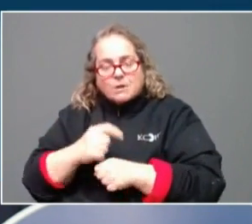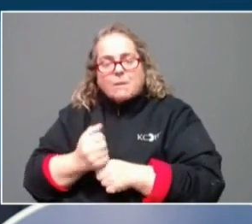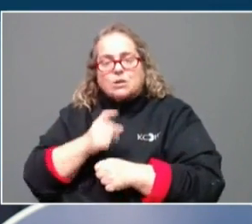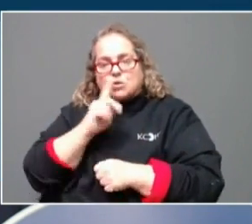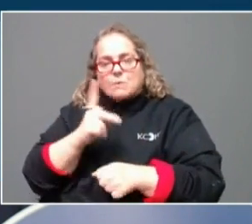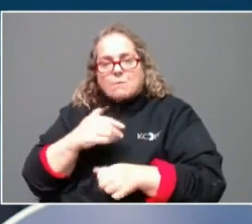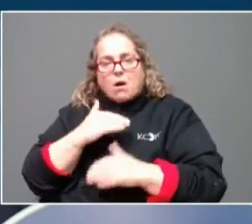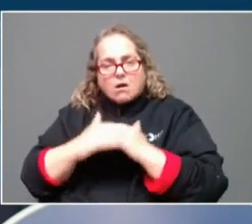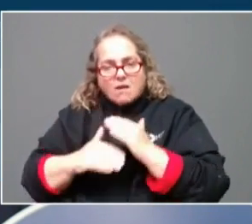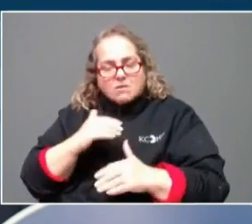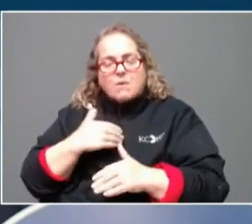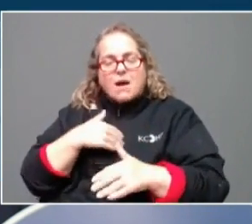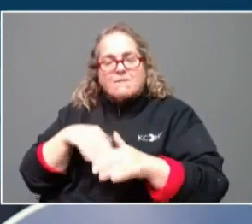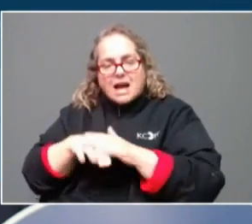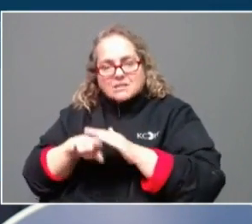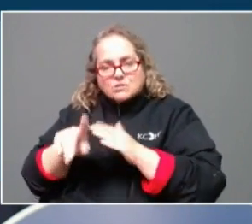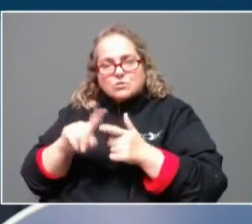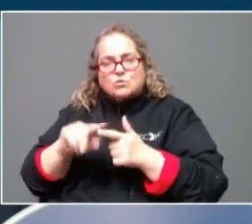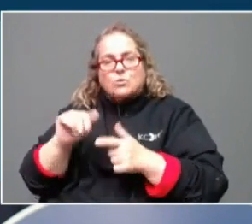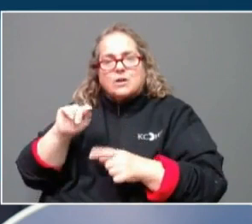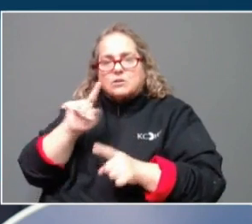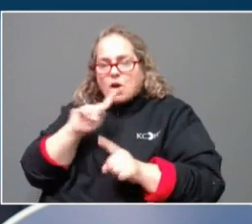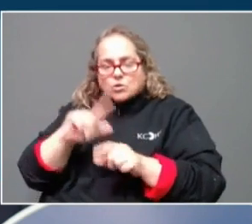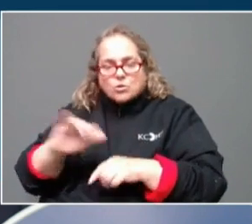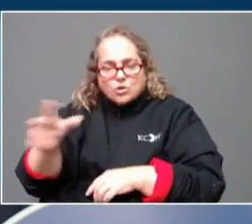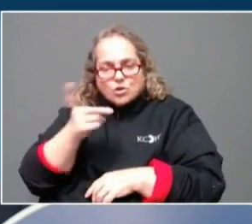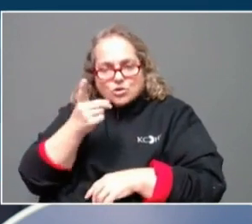their pediatricians and health care providers where you're comfortable. So